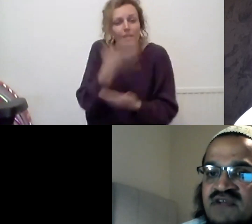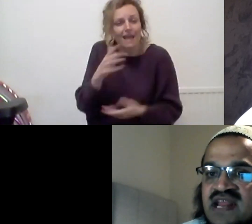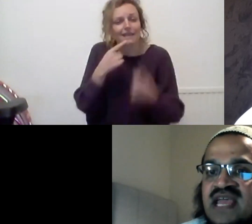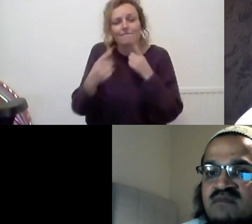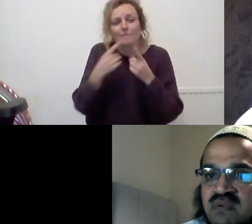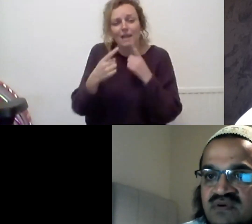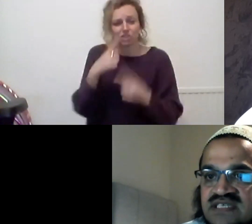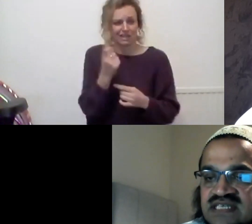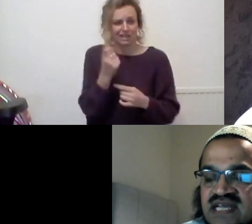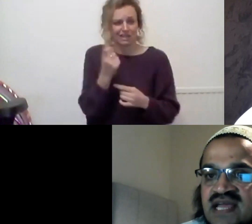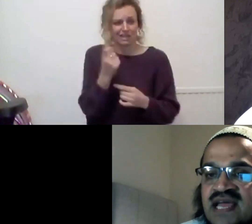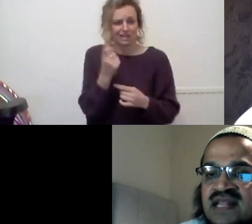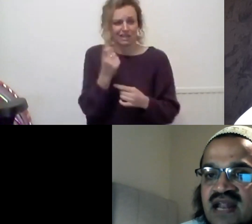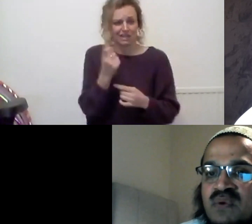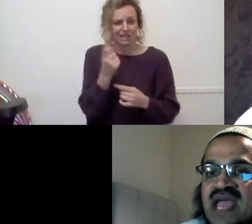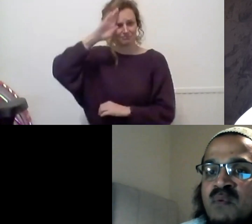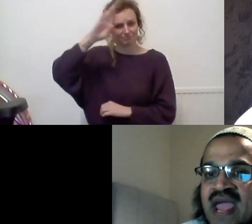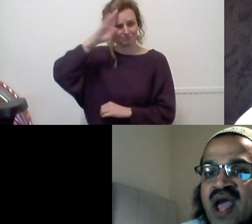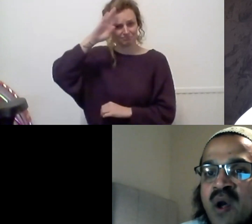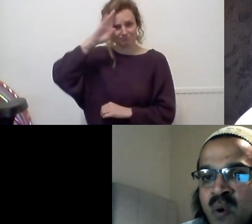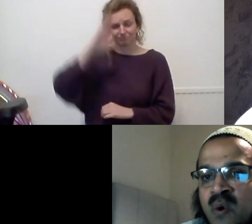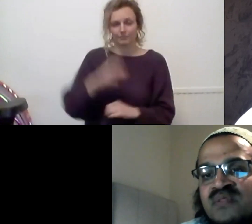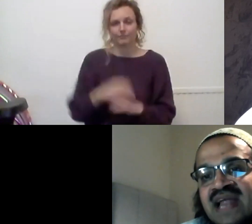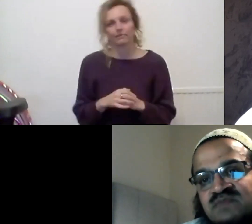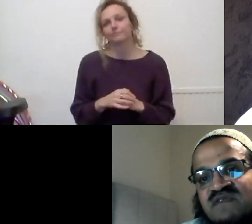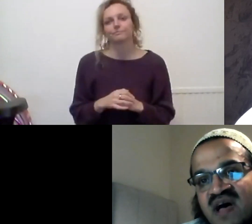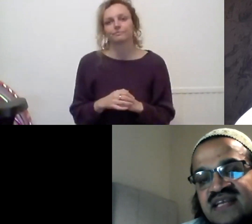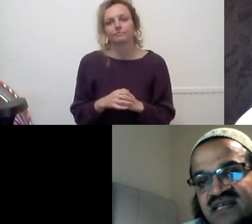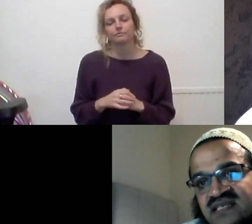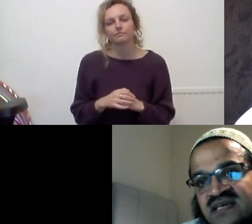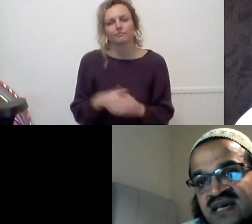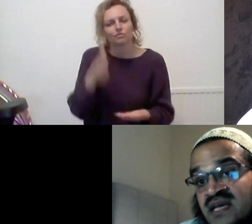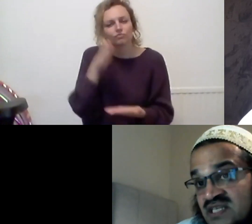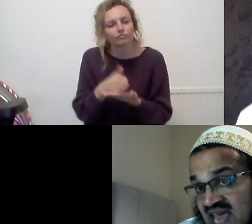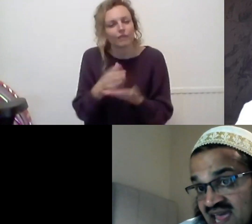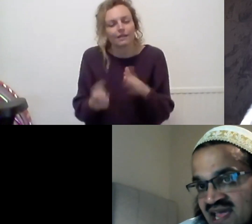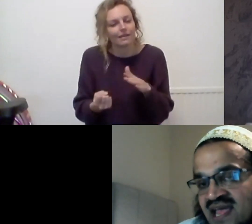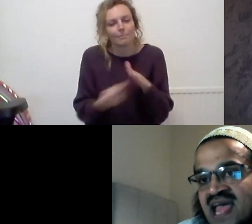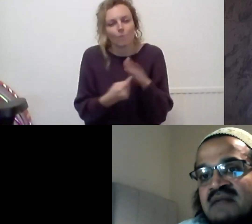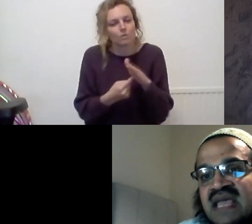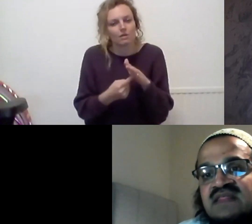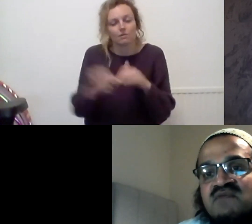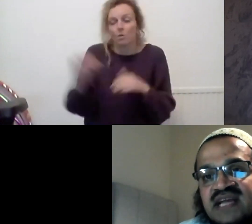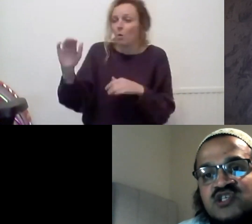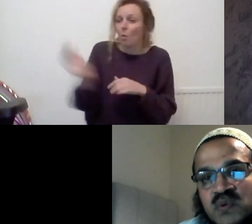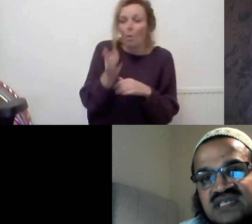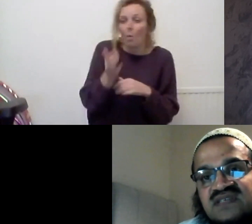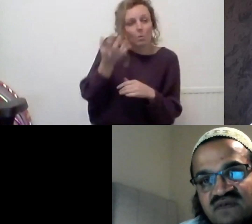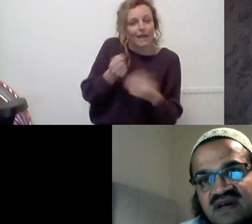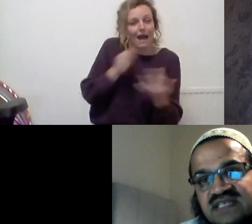really important that we wait all that is provided us today and make the right choices for us.